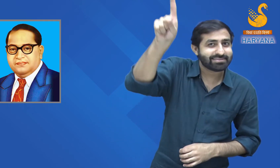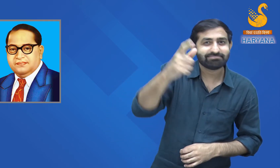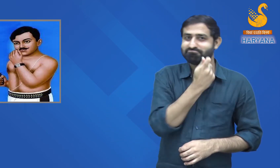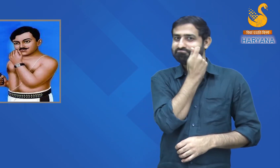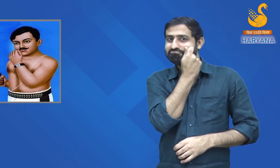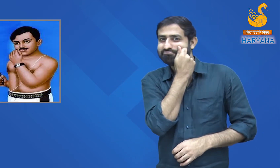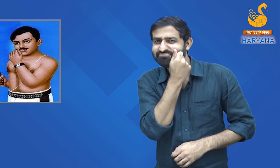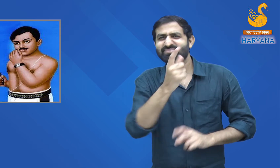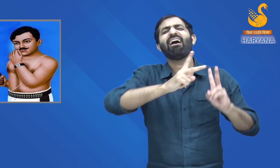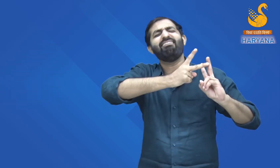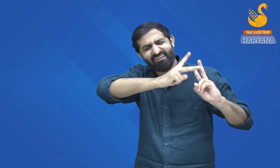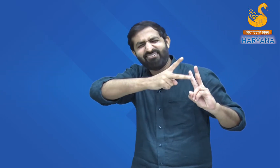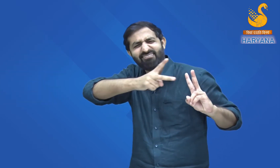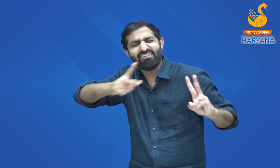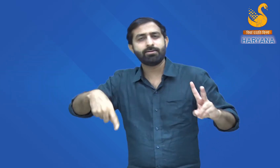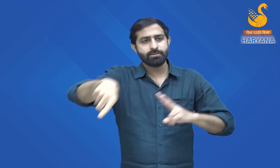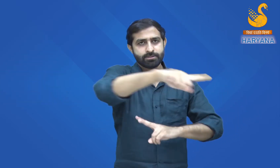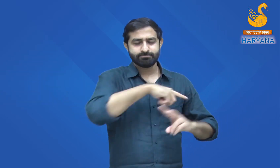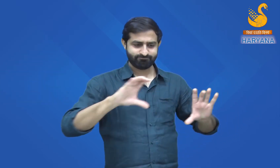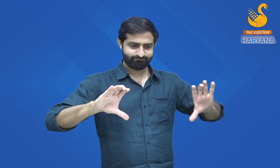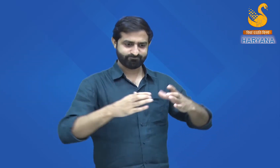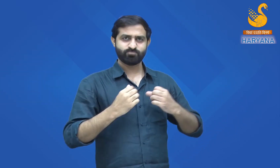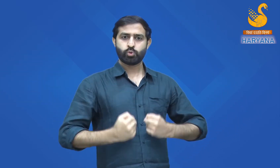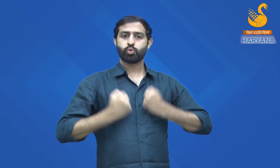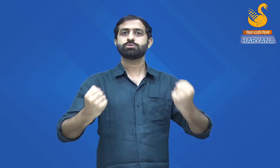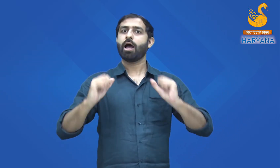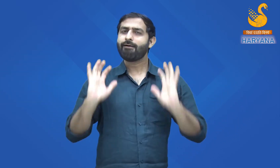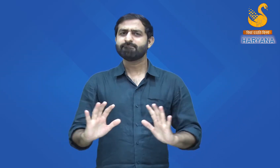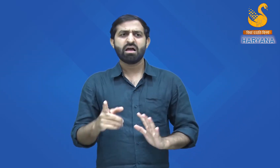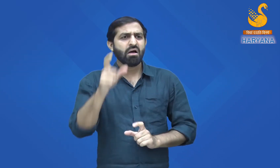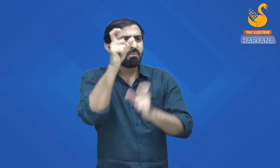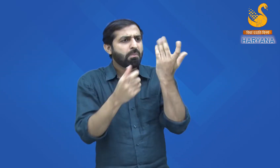Dr.Bhimrapo Ambedkar, Bhagat Singh and many other what with the britishers.